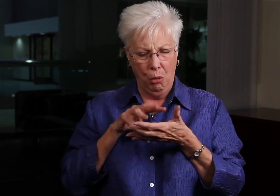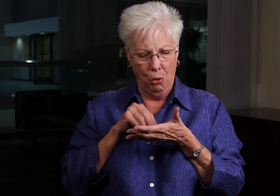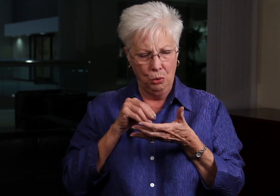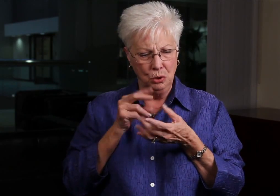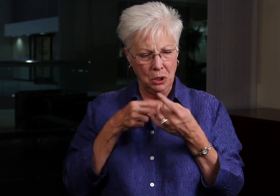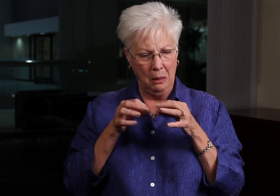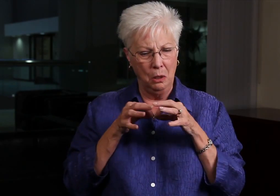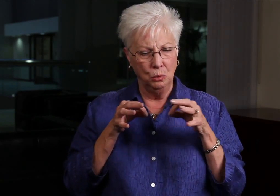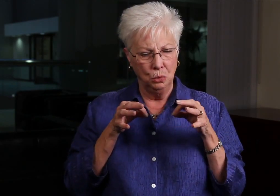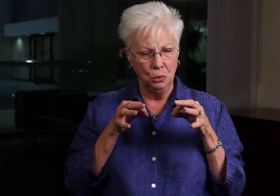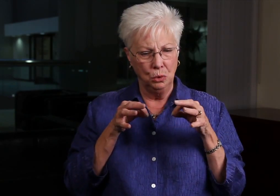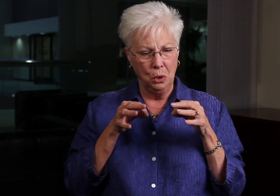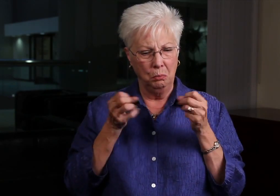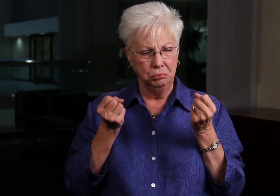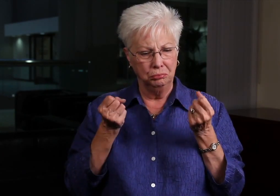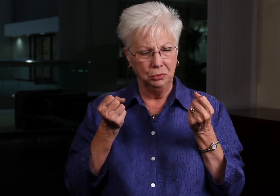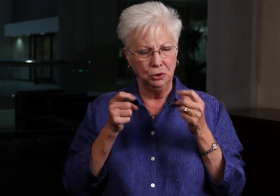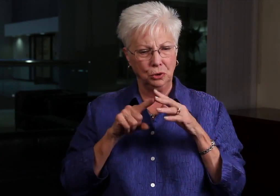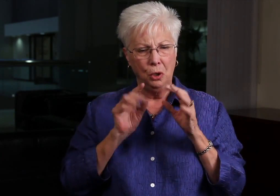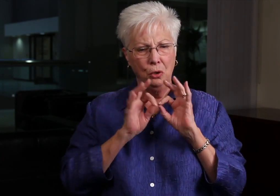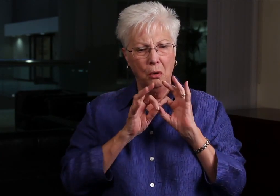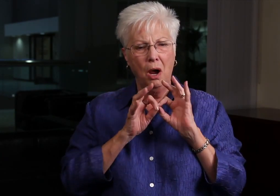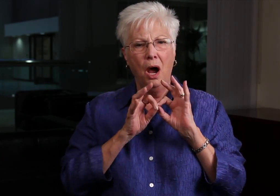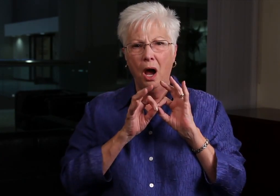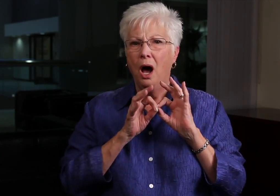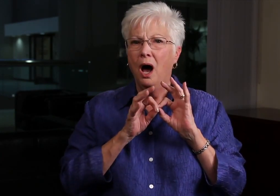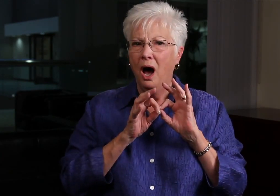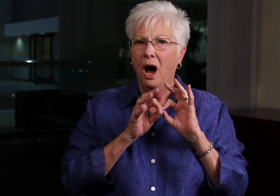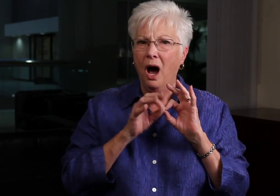interpreting, I could see that these Deaf people that I was getting to know and love